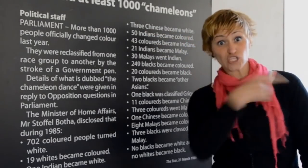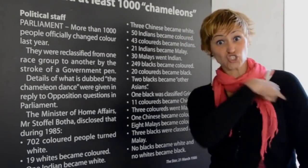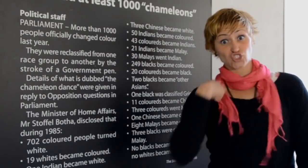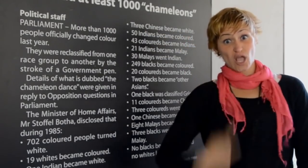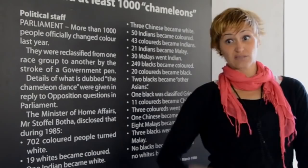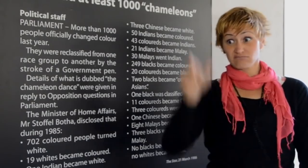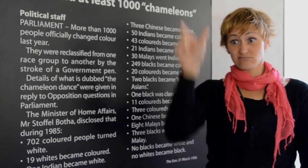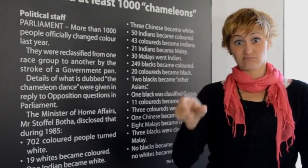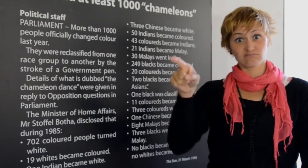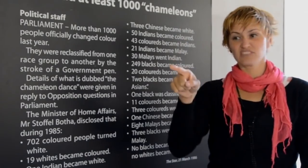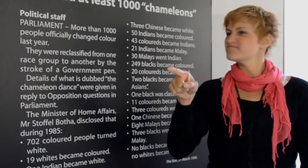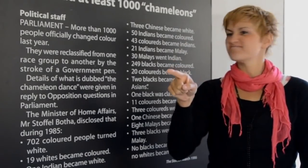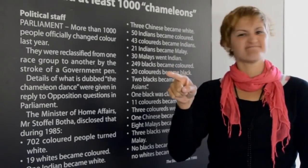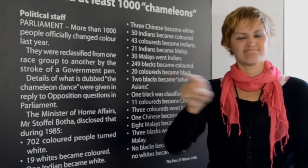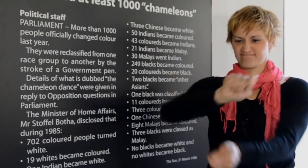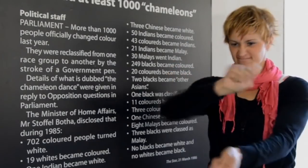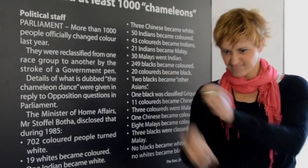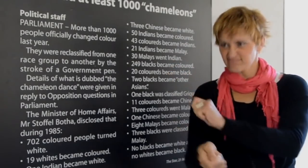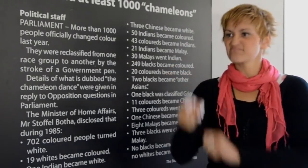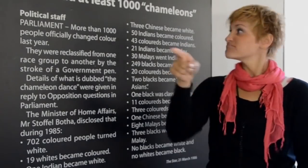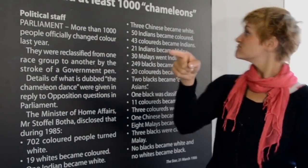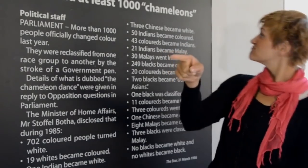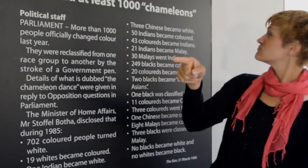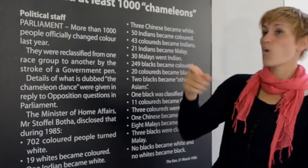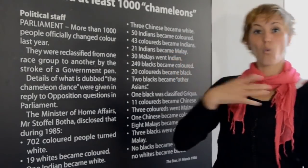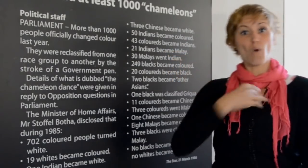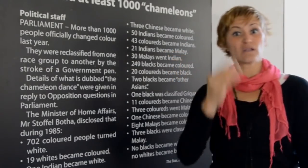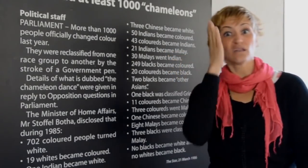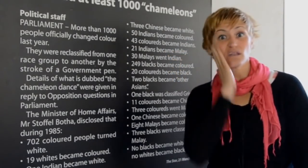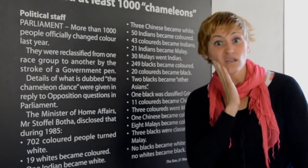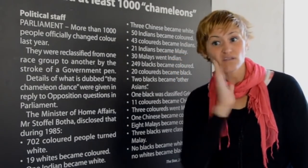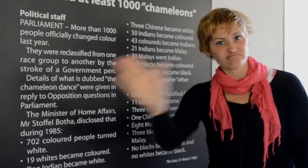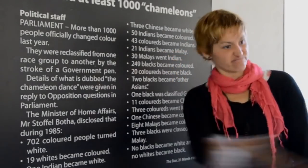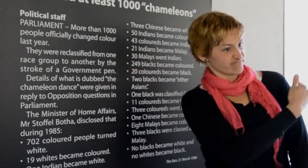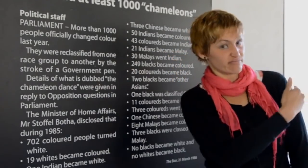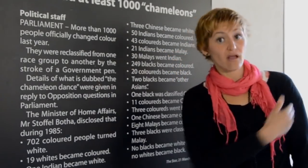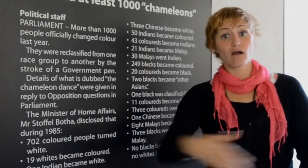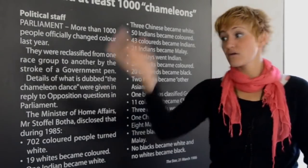Three Chinese were re-classified as white.